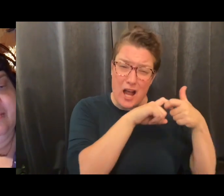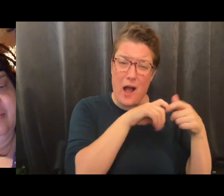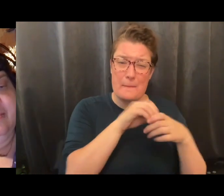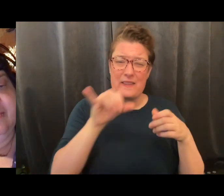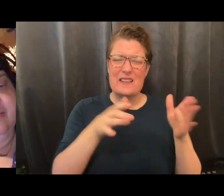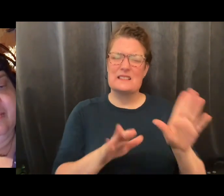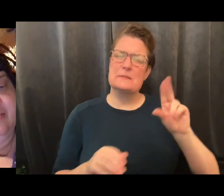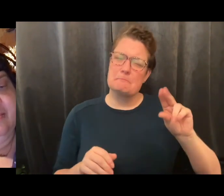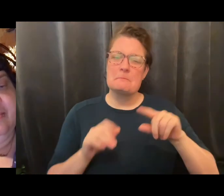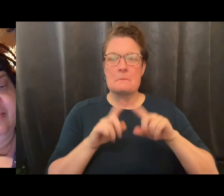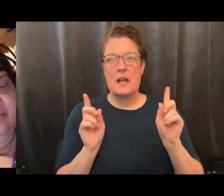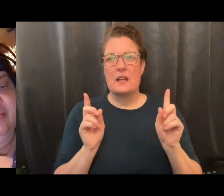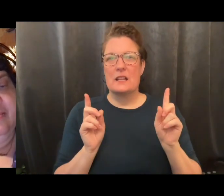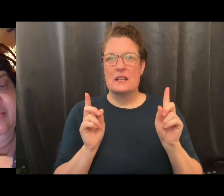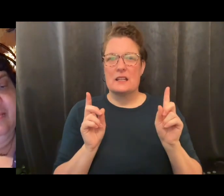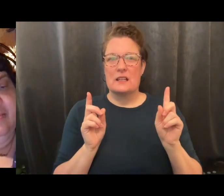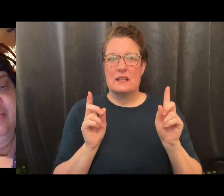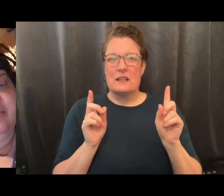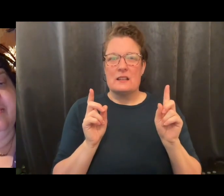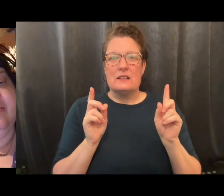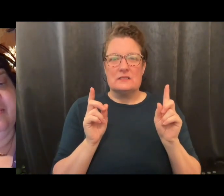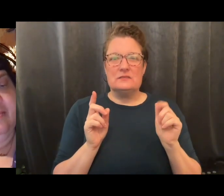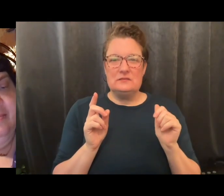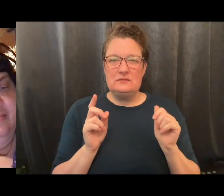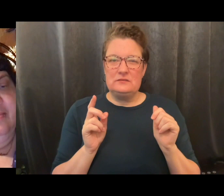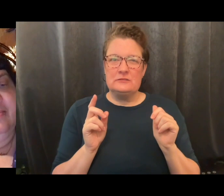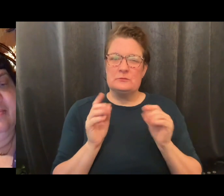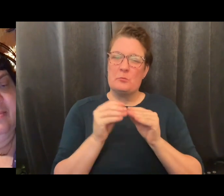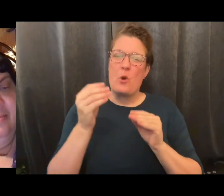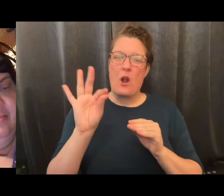observant looking in and and taking toll.